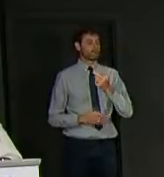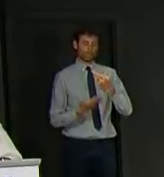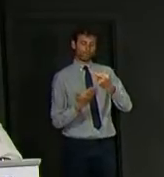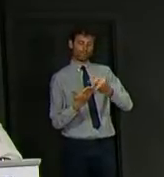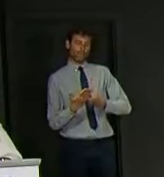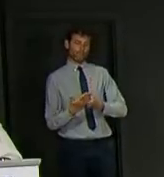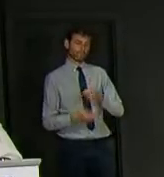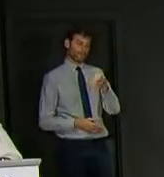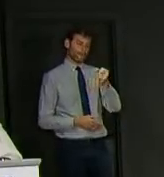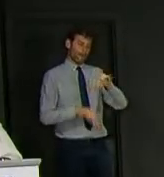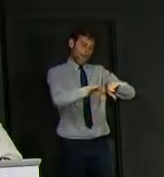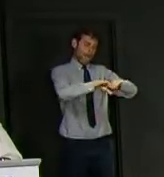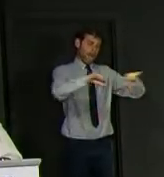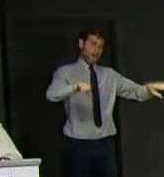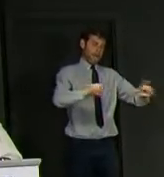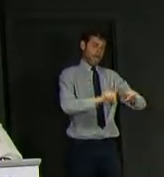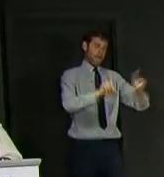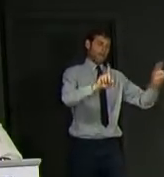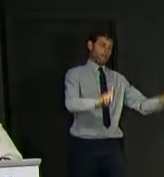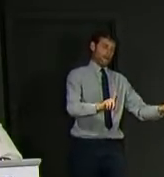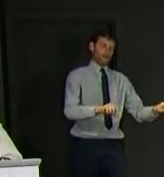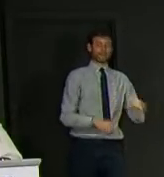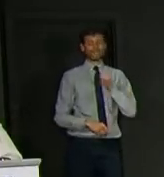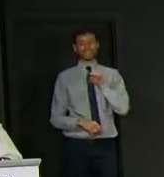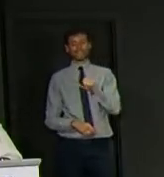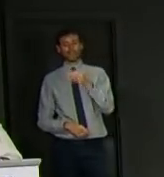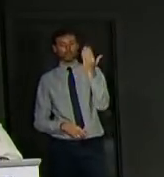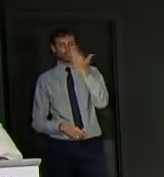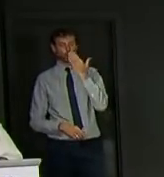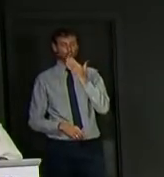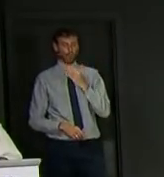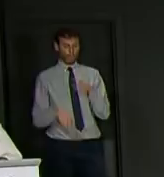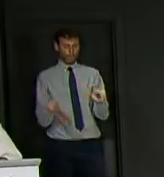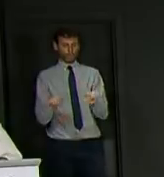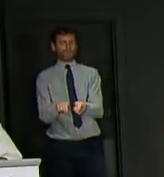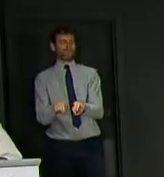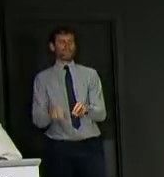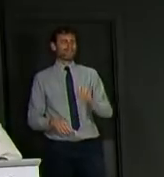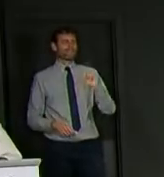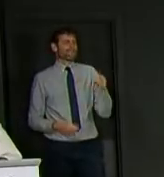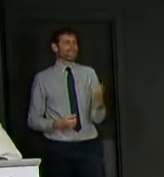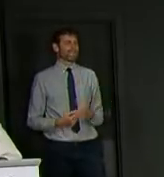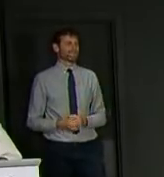you could clarify, when you talk about schools returning in August without the need for physical